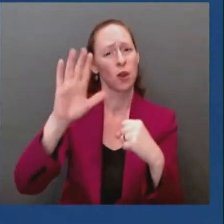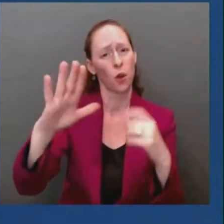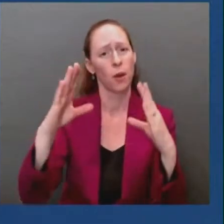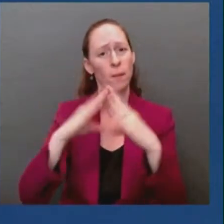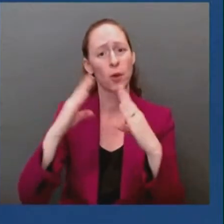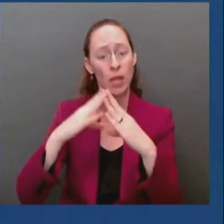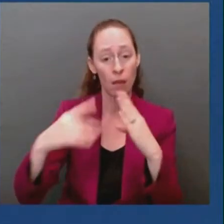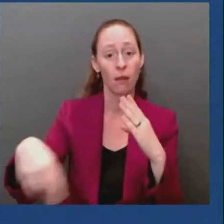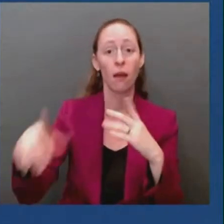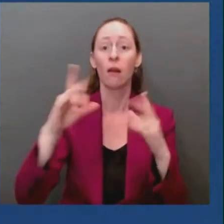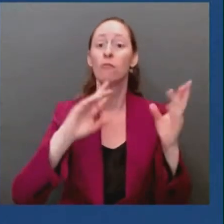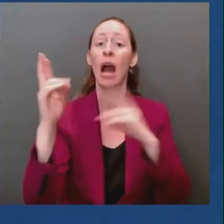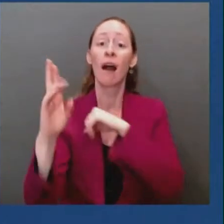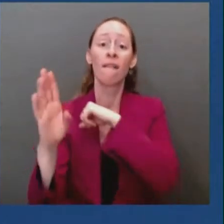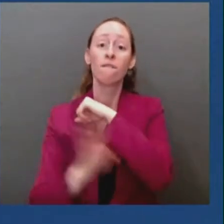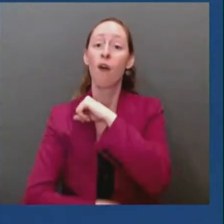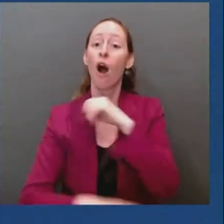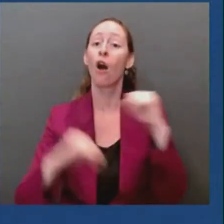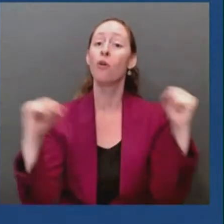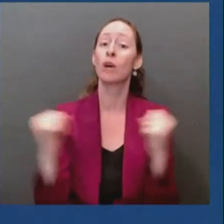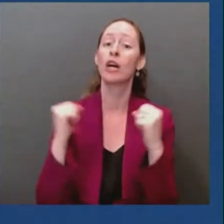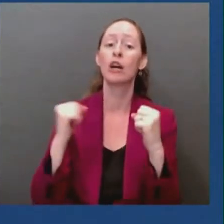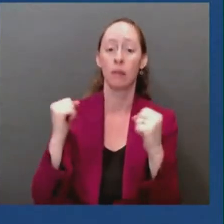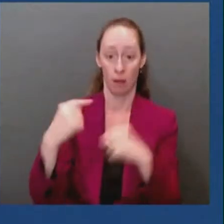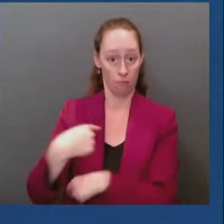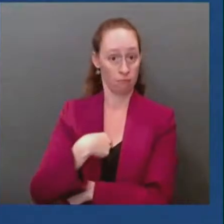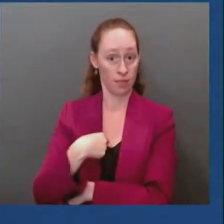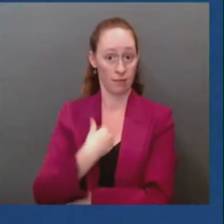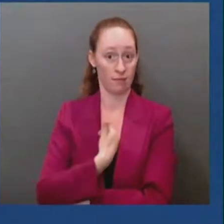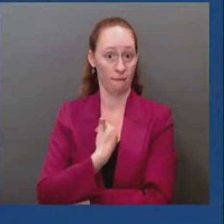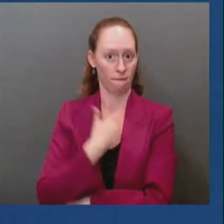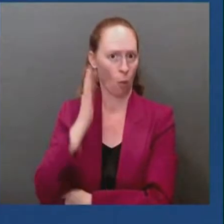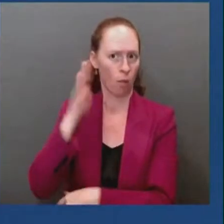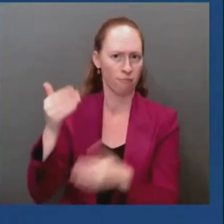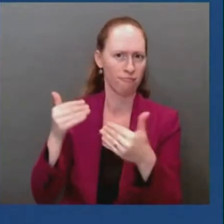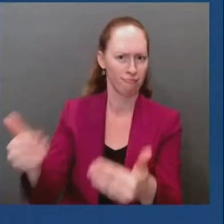AGAINST COVID-19 THIS FALL AND WINTER.